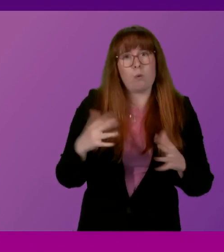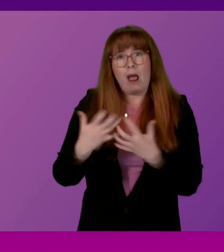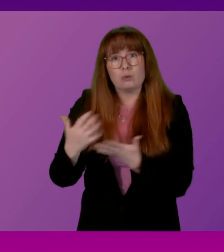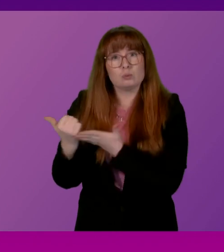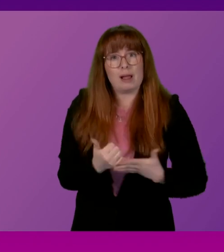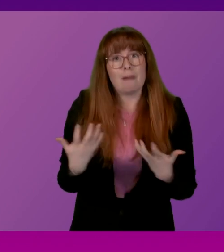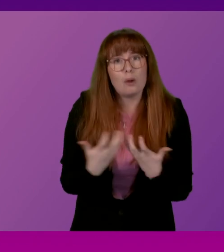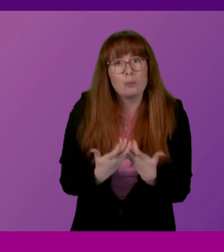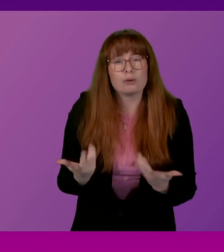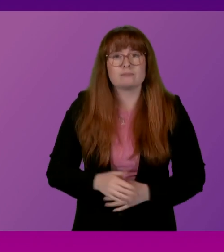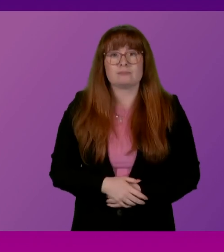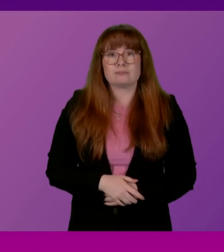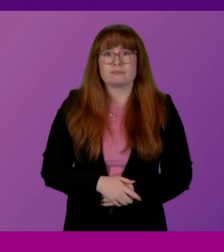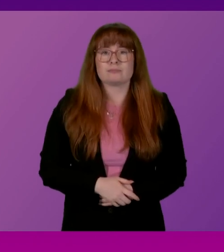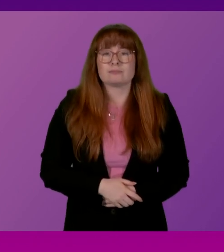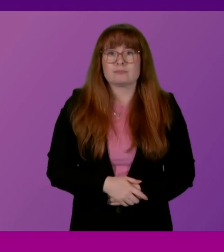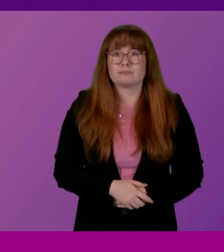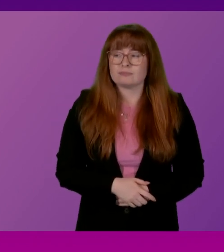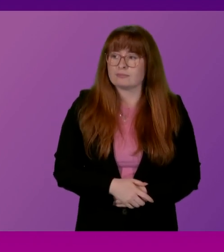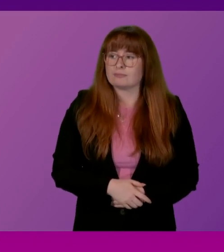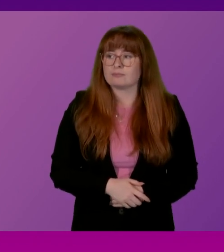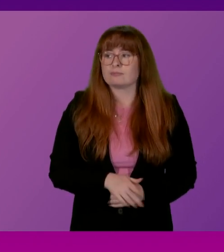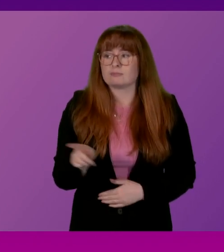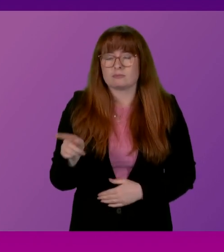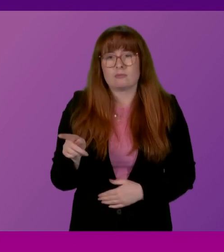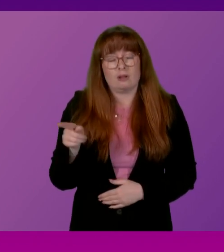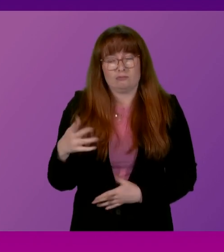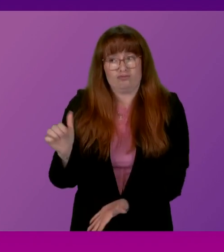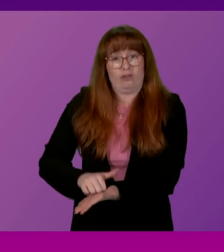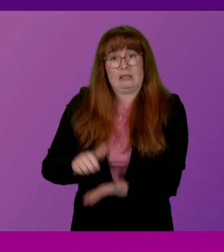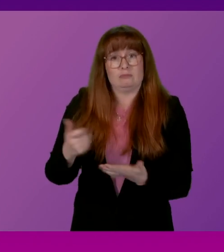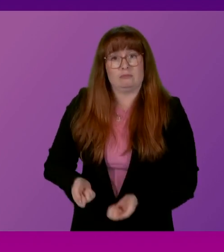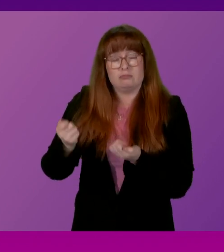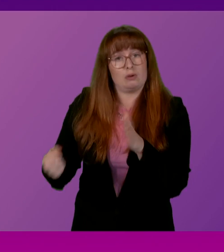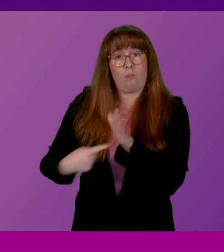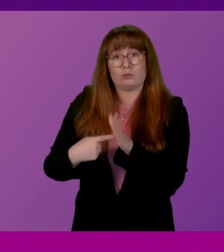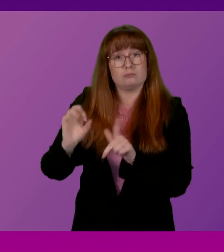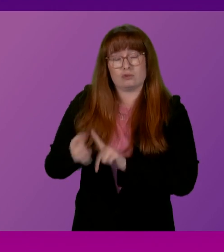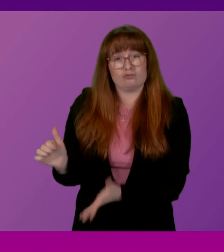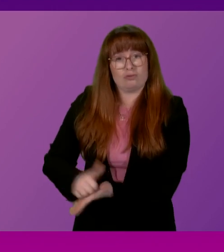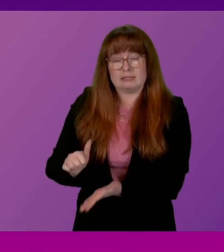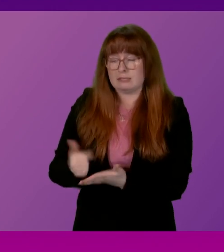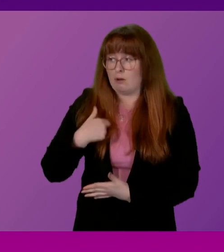Roz McCall is right to raise the issue and I will ensure that the Cabinet Secretary for